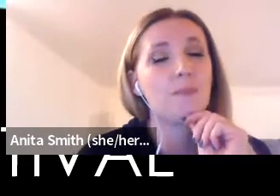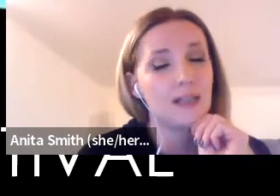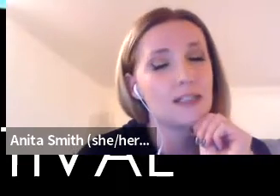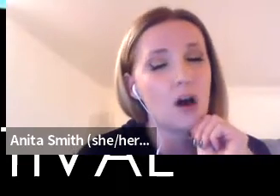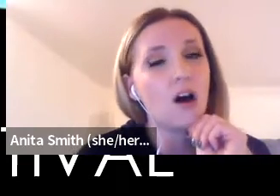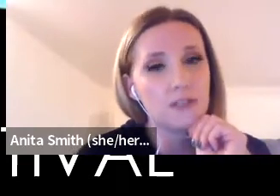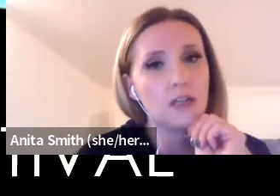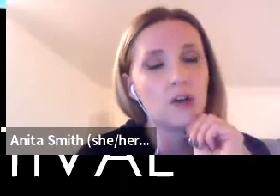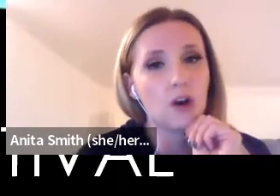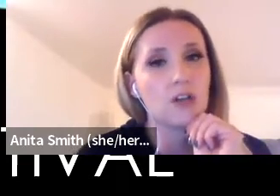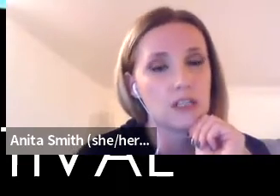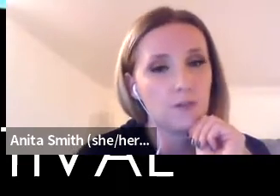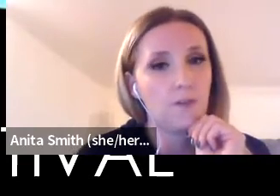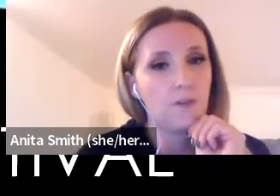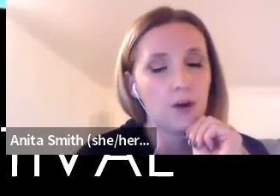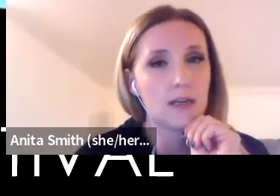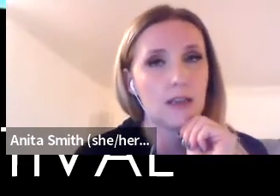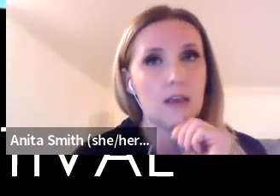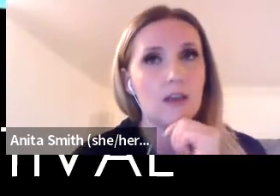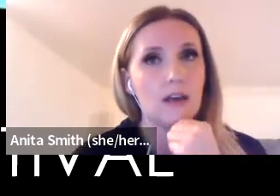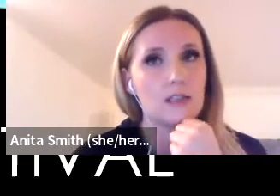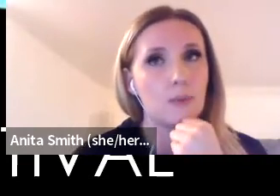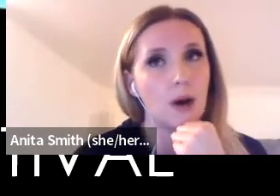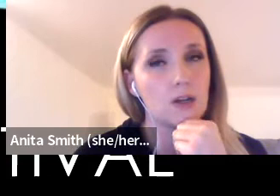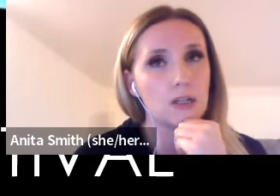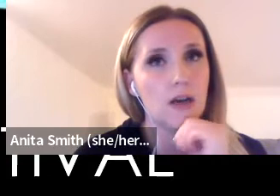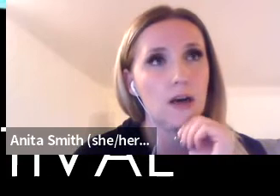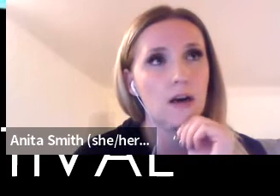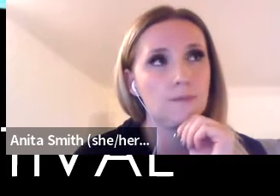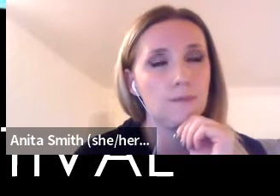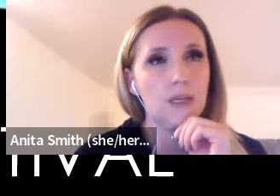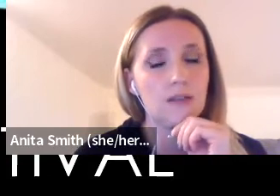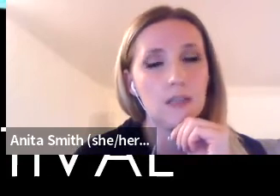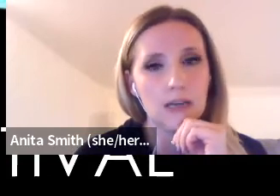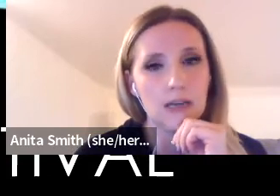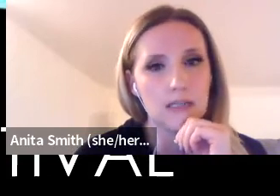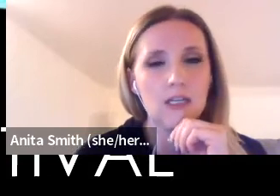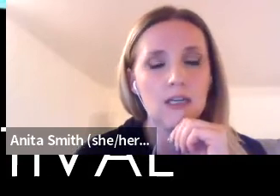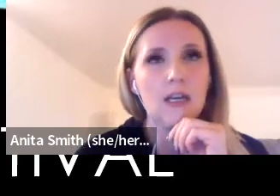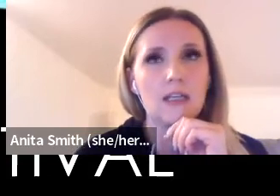but it is often an artist favorite and I think that is in part because of the technician.